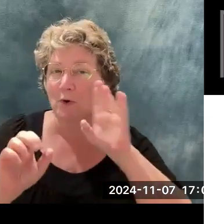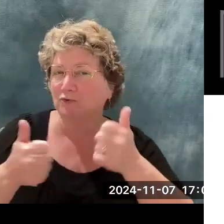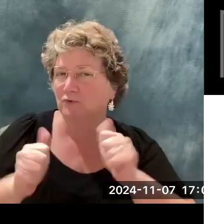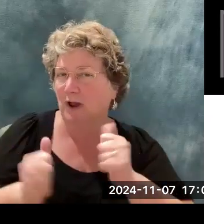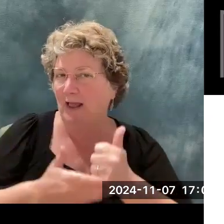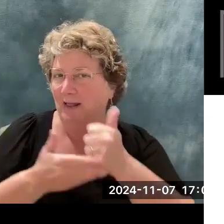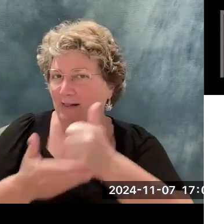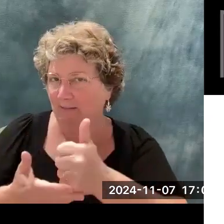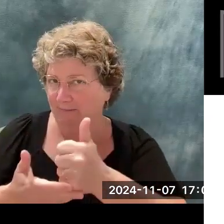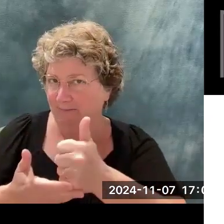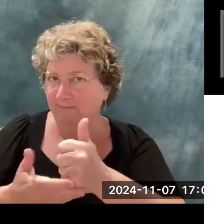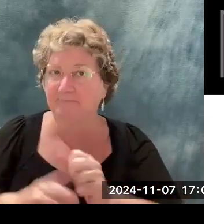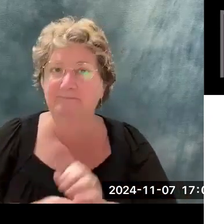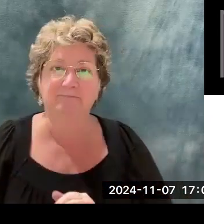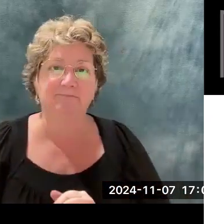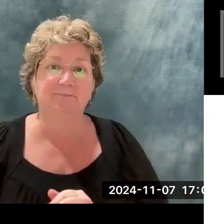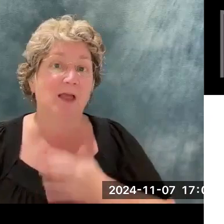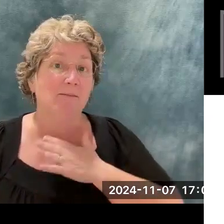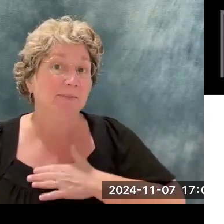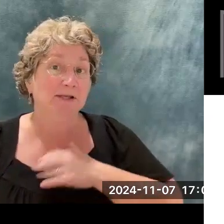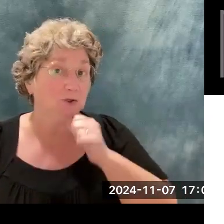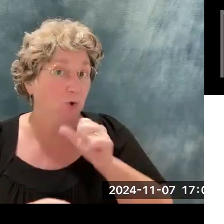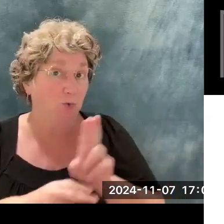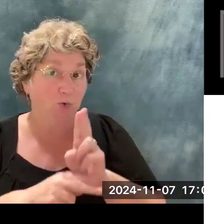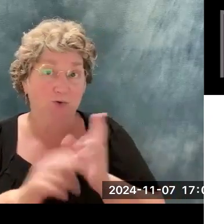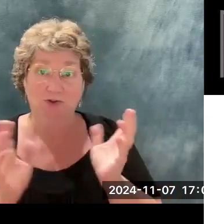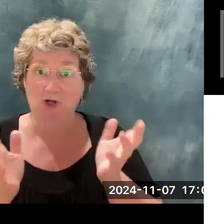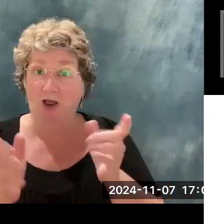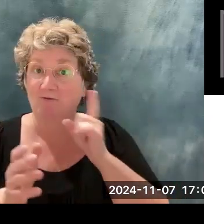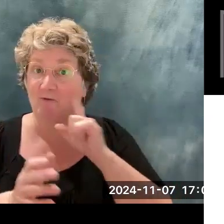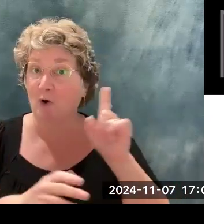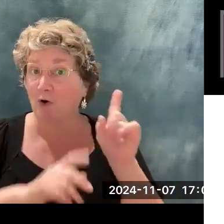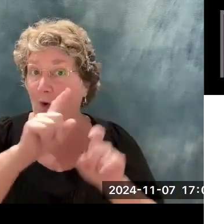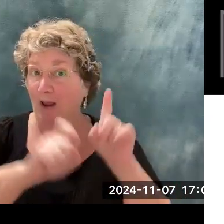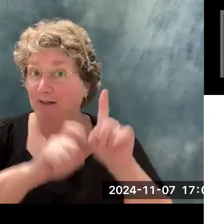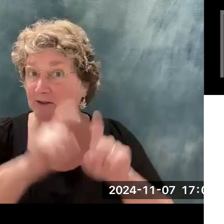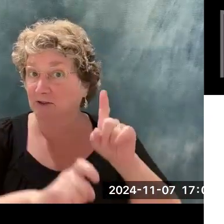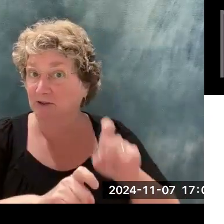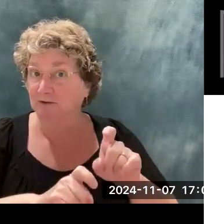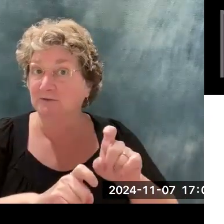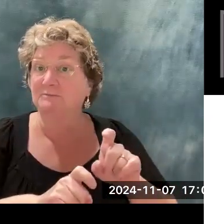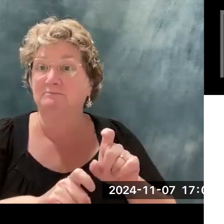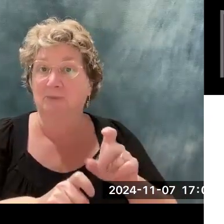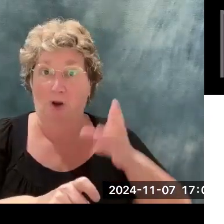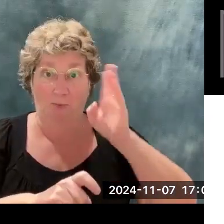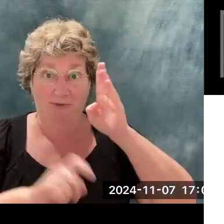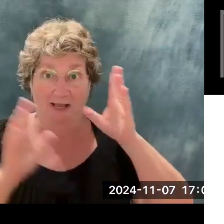However, please do not use the chat for any questions that you may have for our presenter because those can sometimes get lost in the chat.